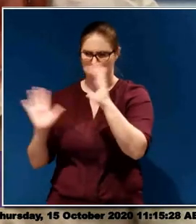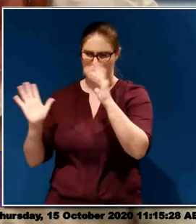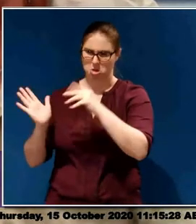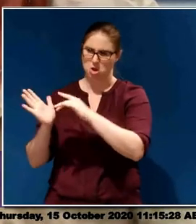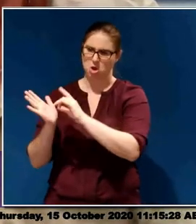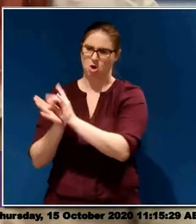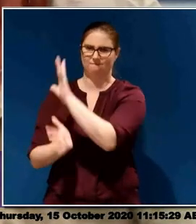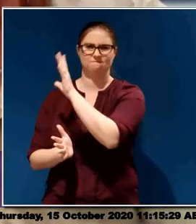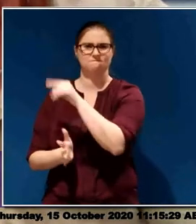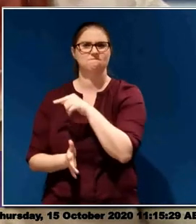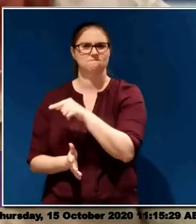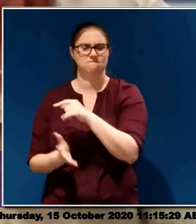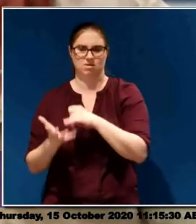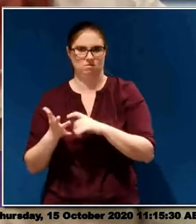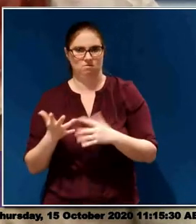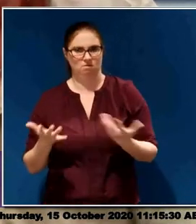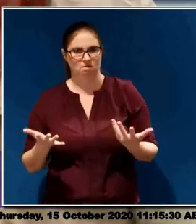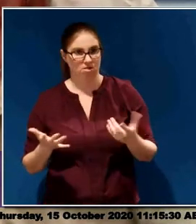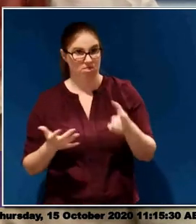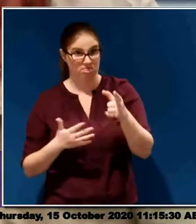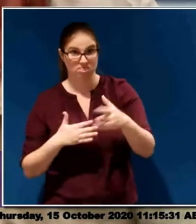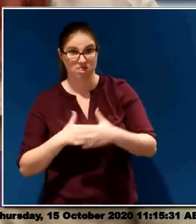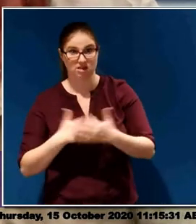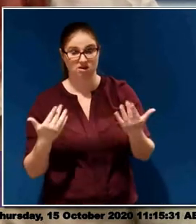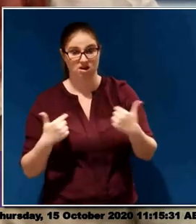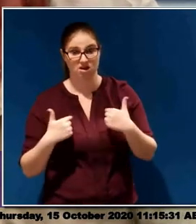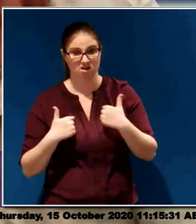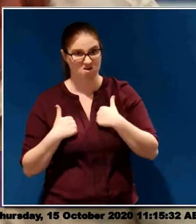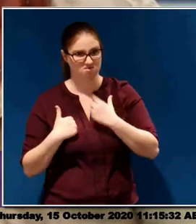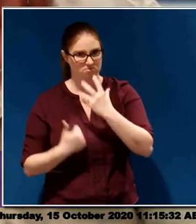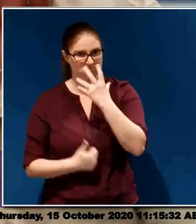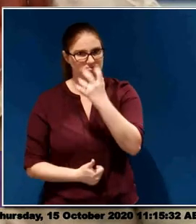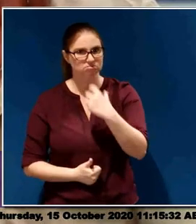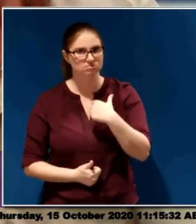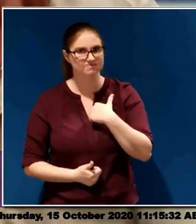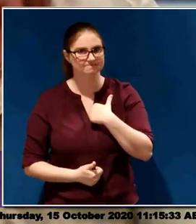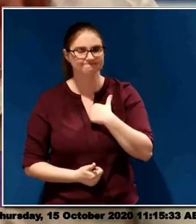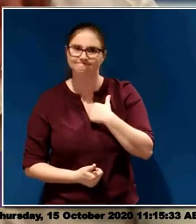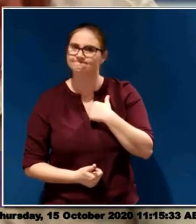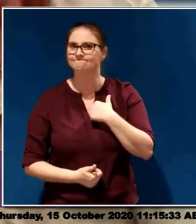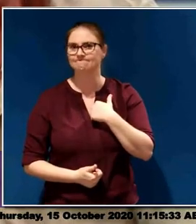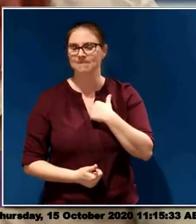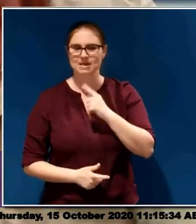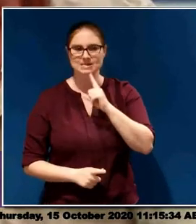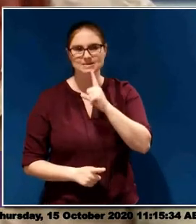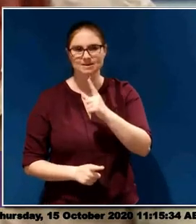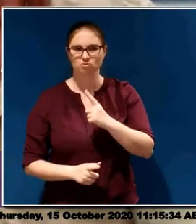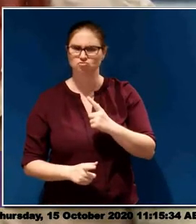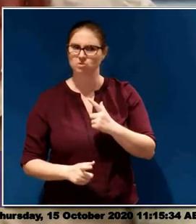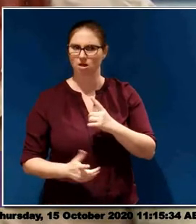That day I was pretty cranky, said a few beautiful words and signed him out, basically.